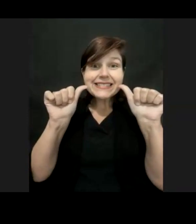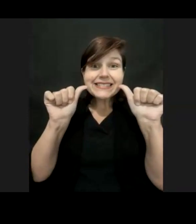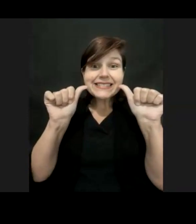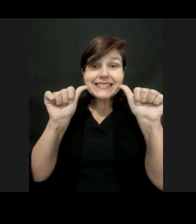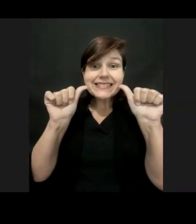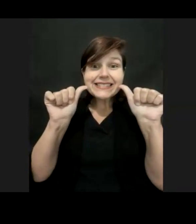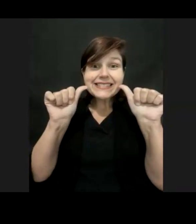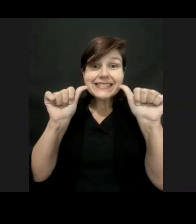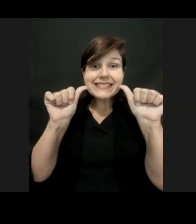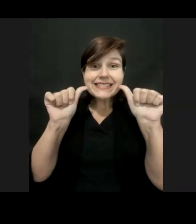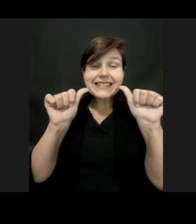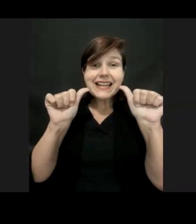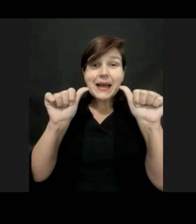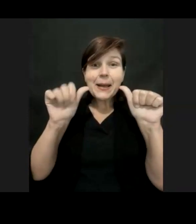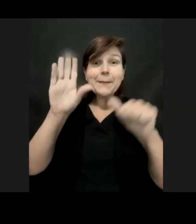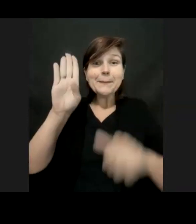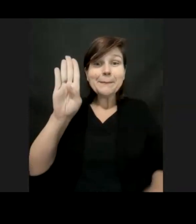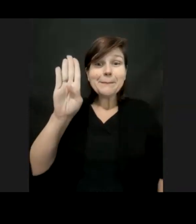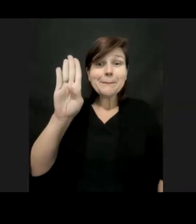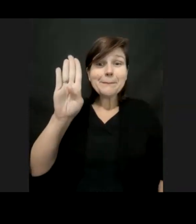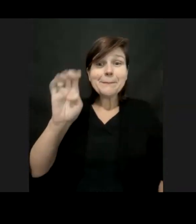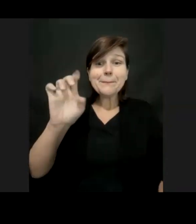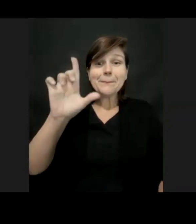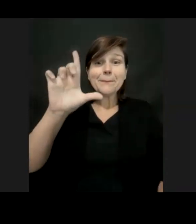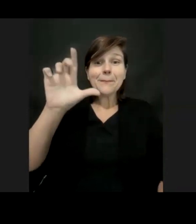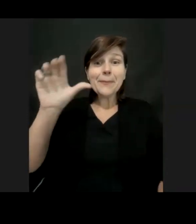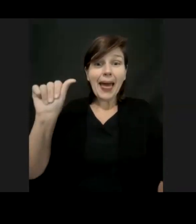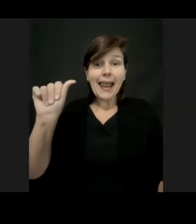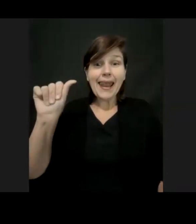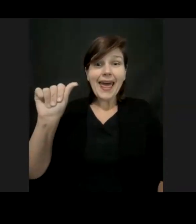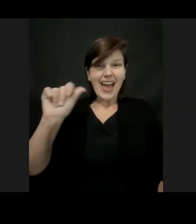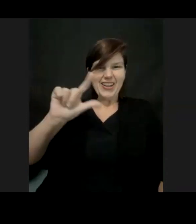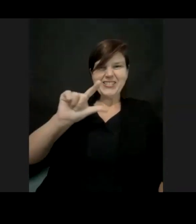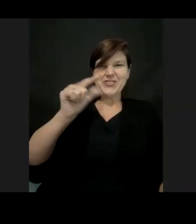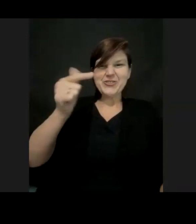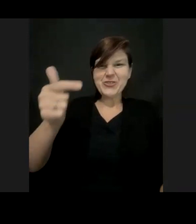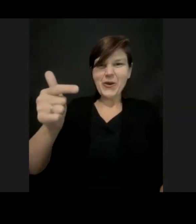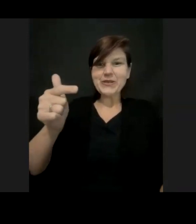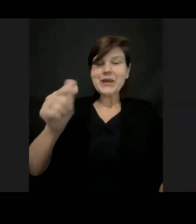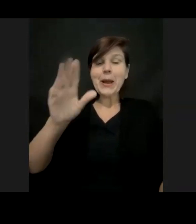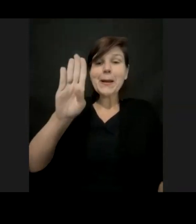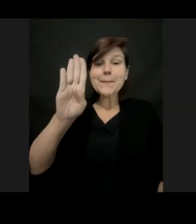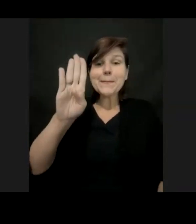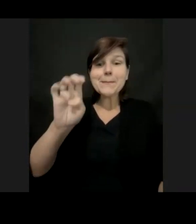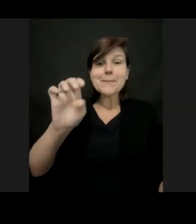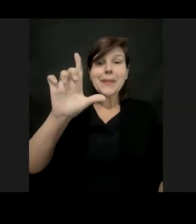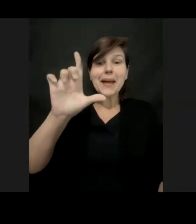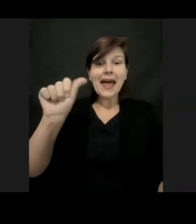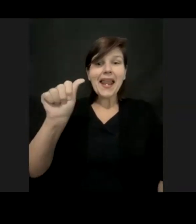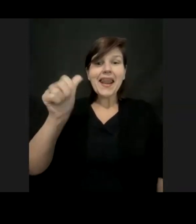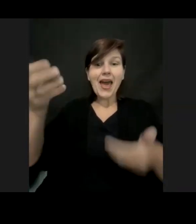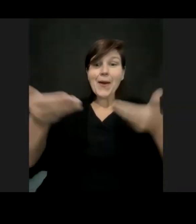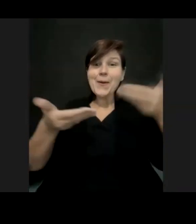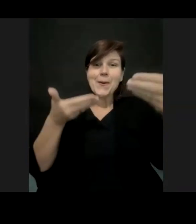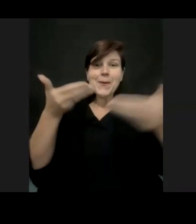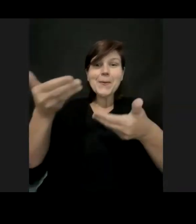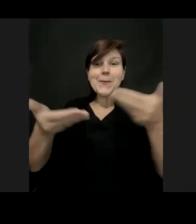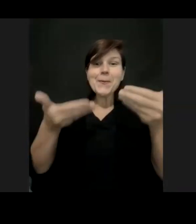Bella! Hi, Bella! Yes, it's your turn! Everybody, we’re going to give a wonderful warm welcome to Bella.